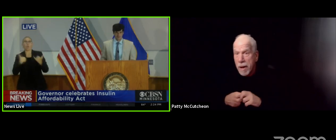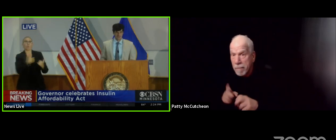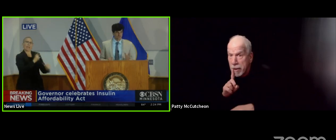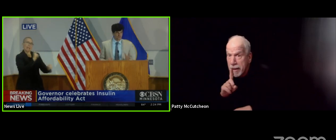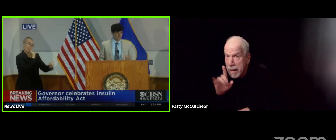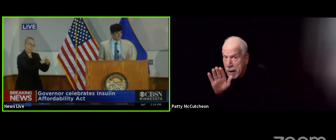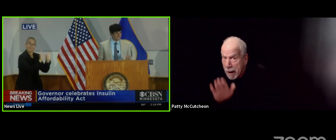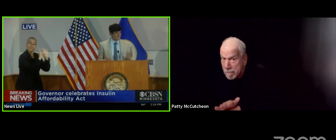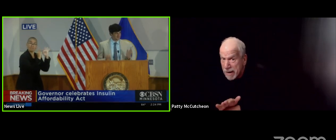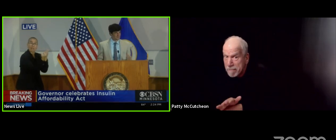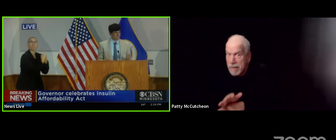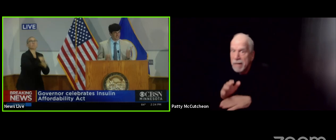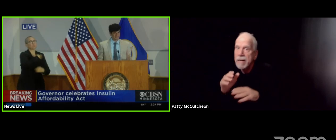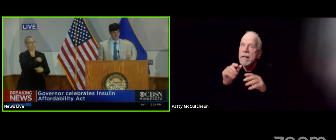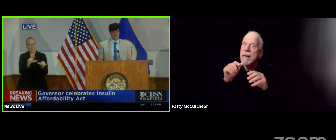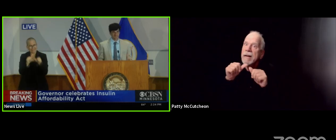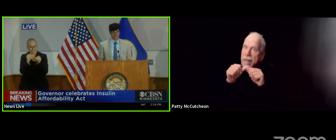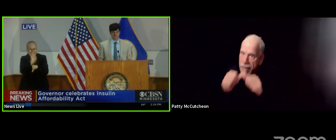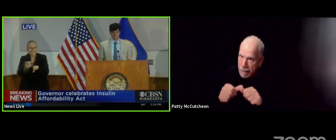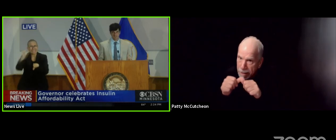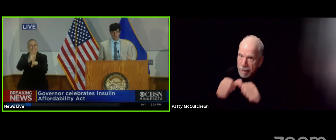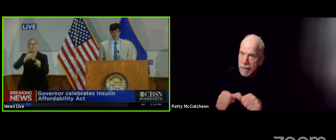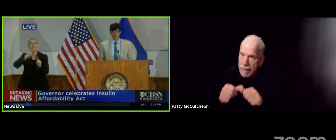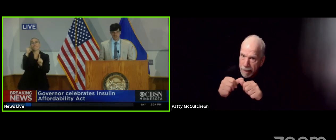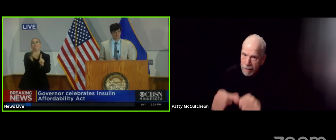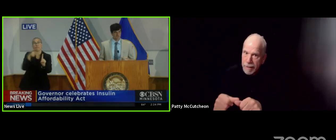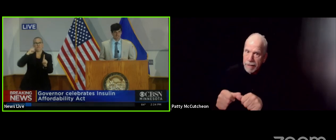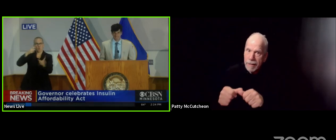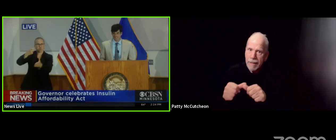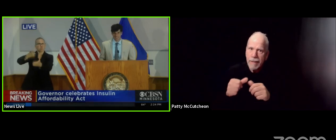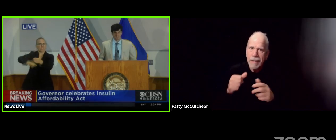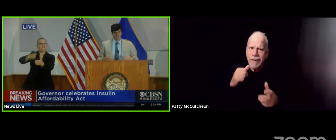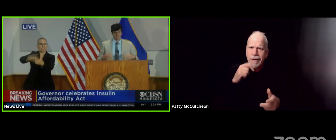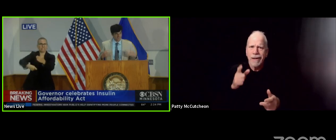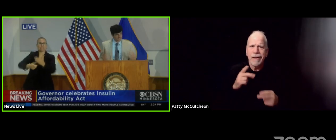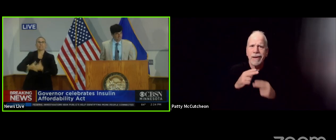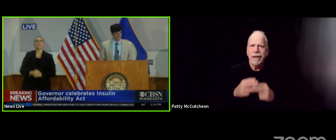BECAUSE YOU SHOULDN'T NEED EMERGENCY INSULIN. YOU SHOULD JUST BE ABLE TO GET YOUR INSULIN.